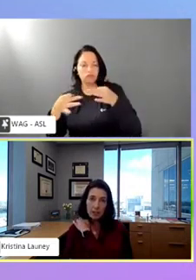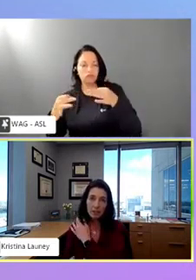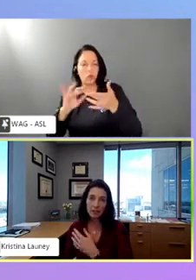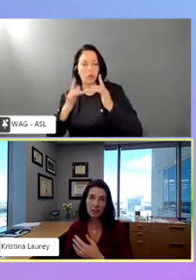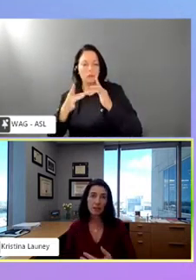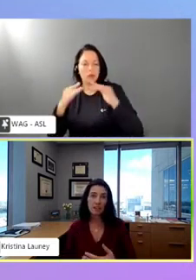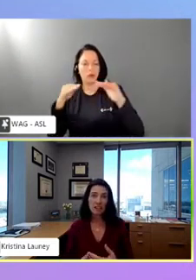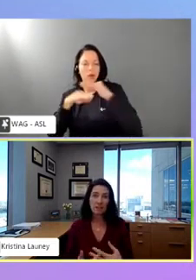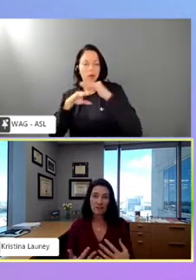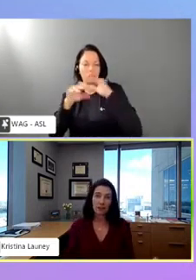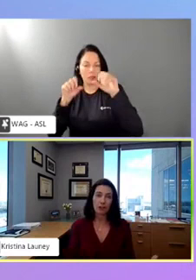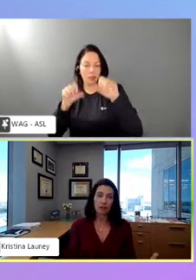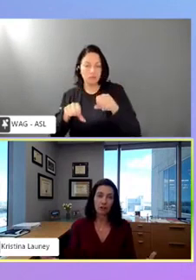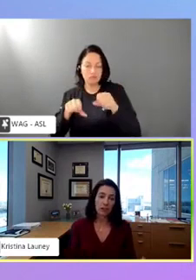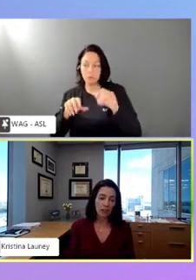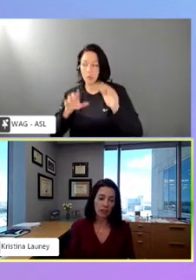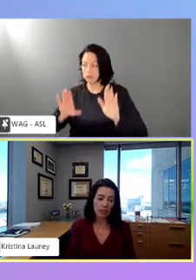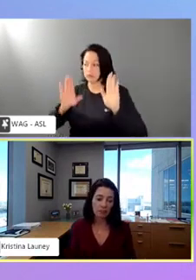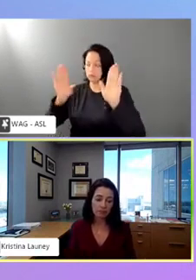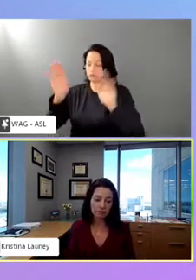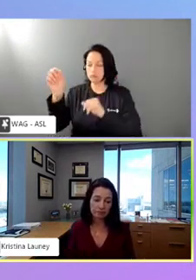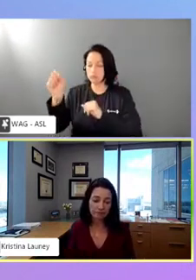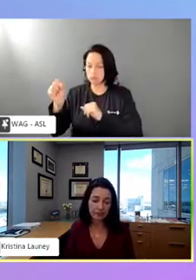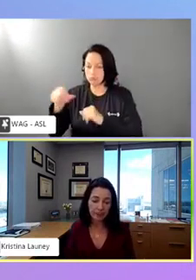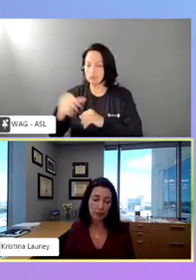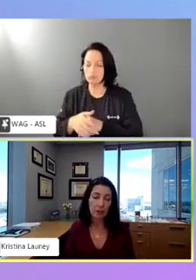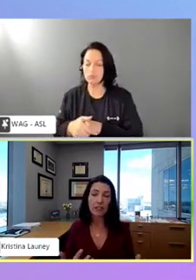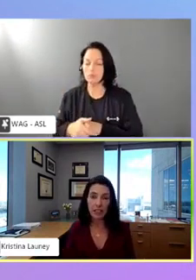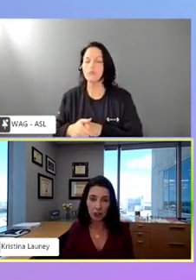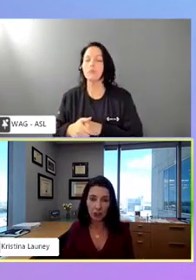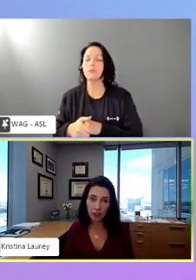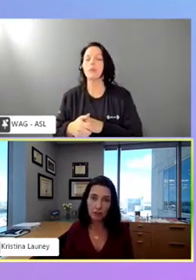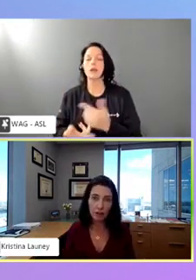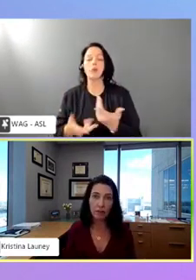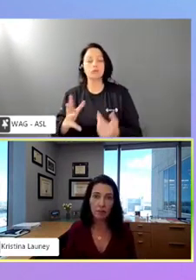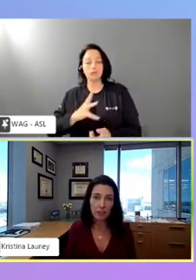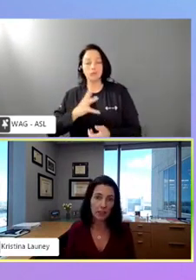In march 2022, the DOJ issued a guidance regarding website